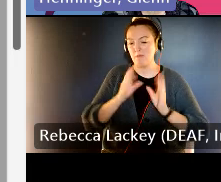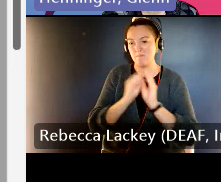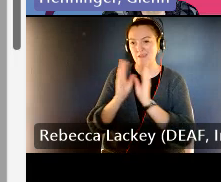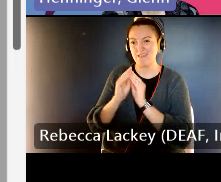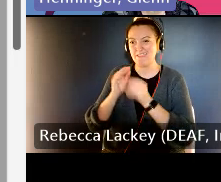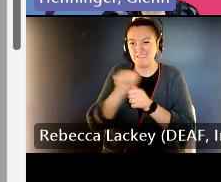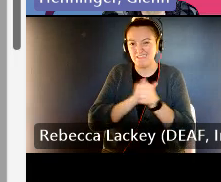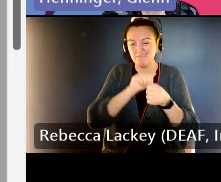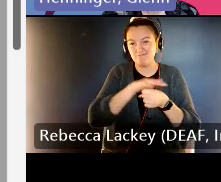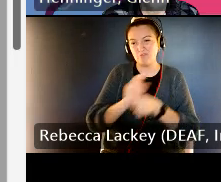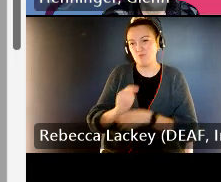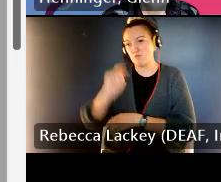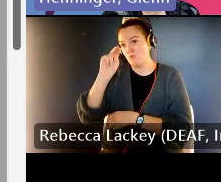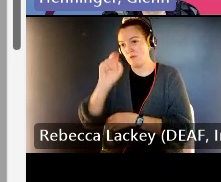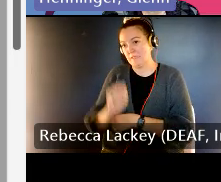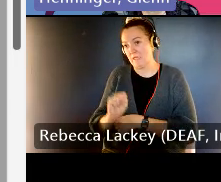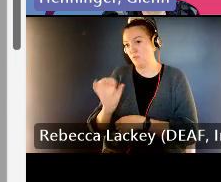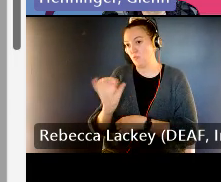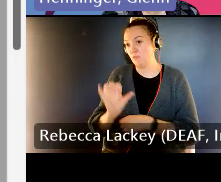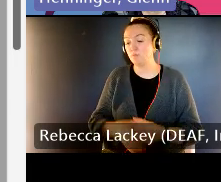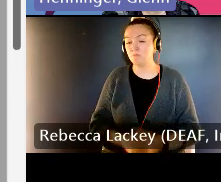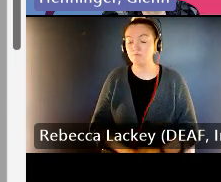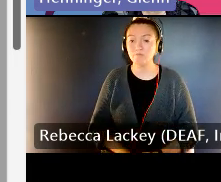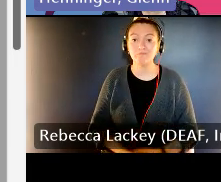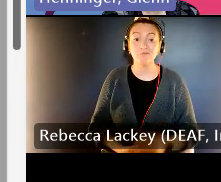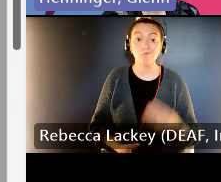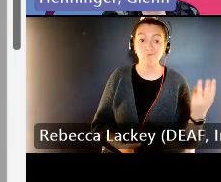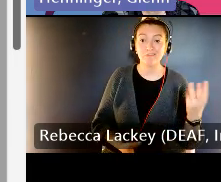North and South. So those are Wednesday and Thursday evenings.